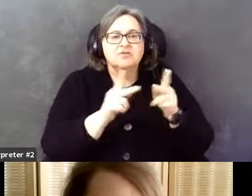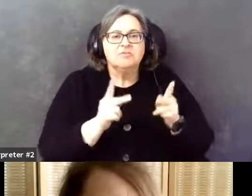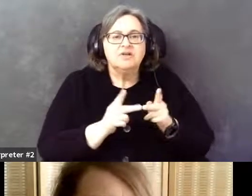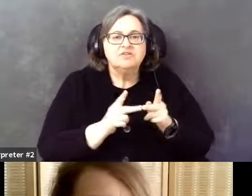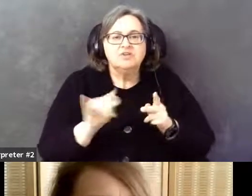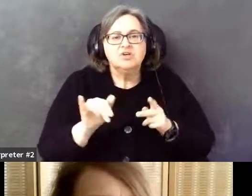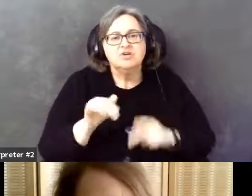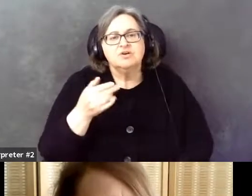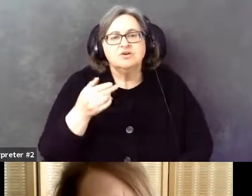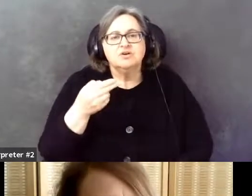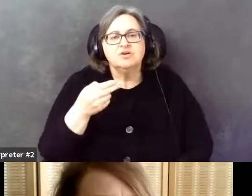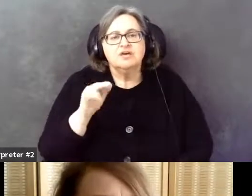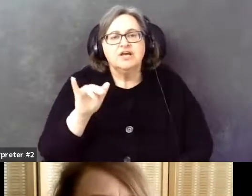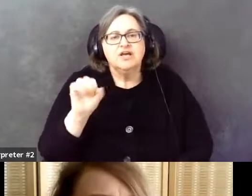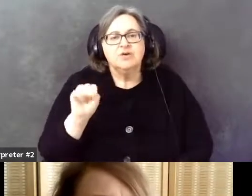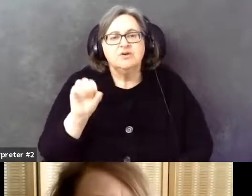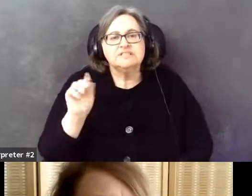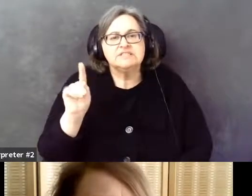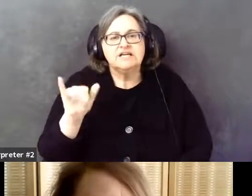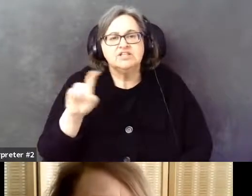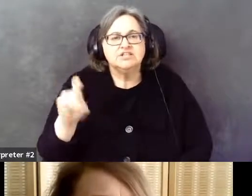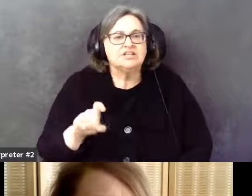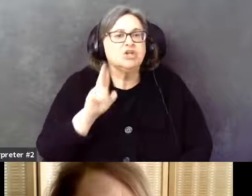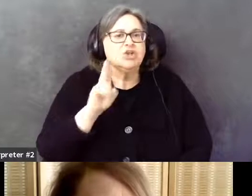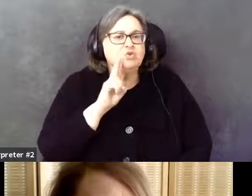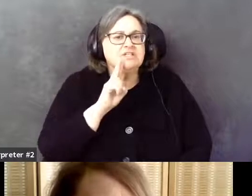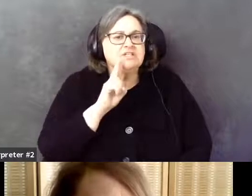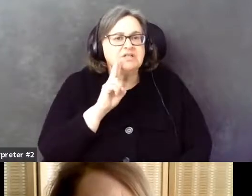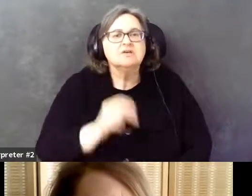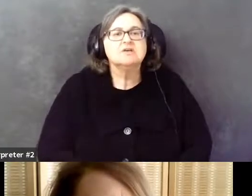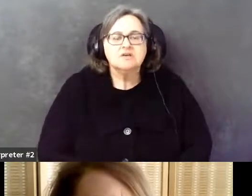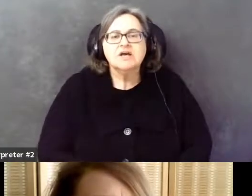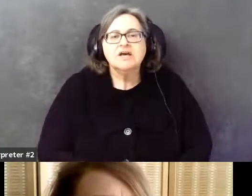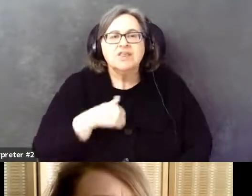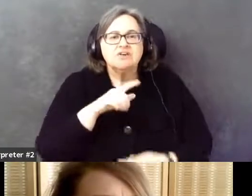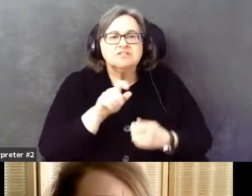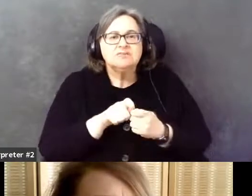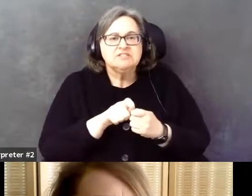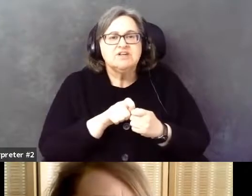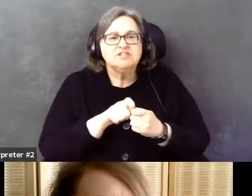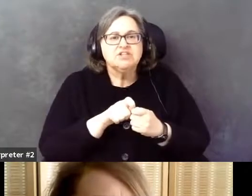County, Texas, which would be Houston, they have a specific diversion center not for brain